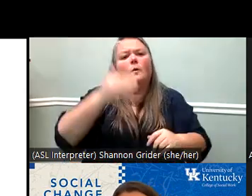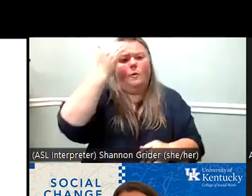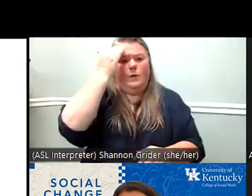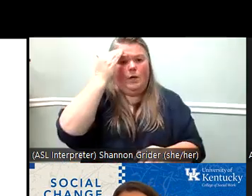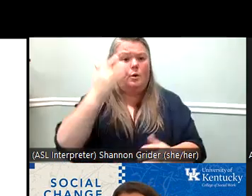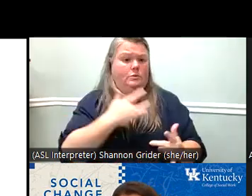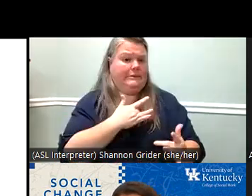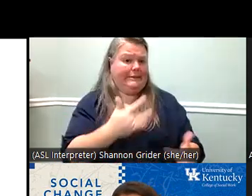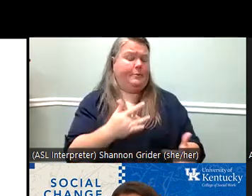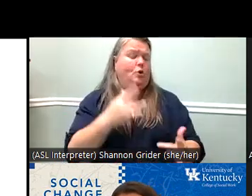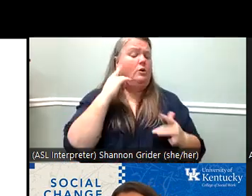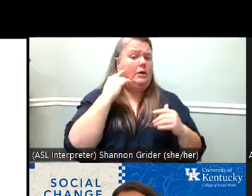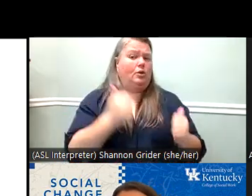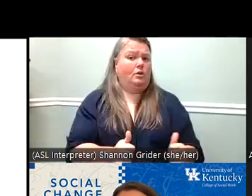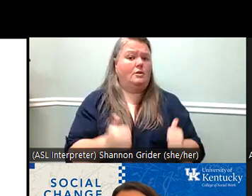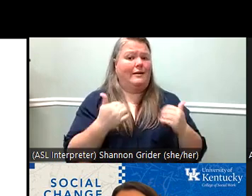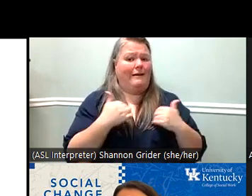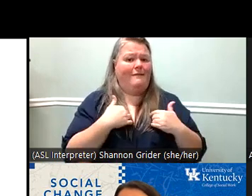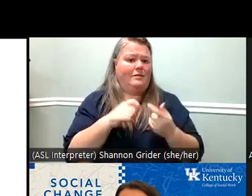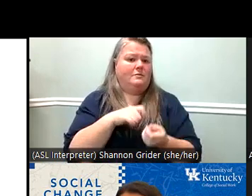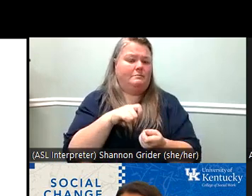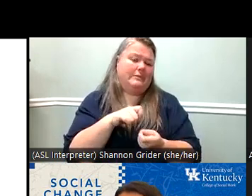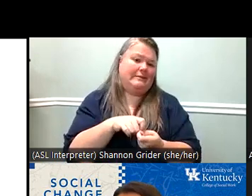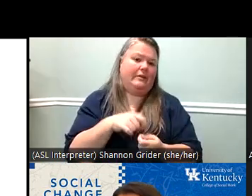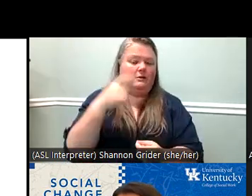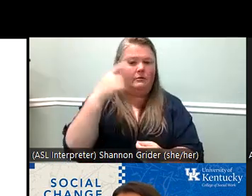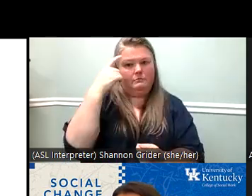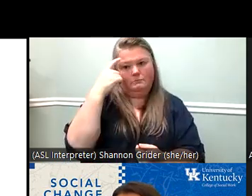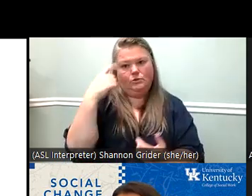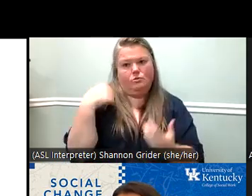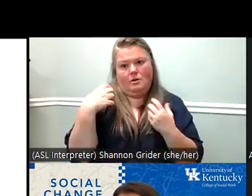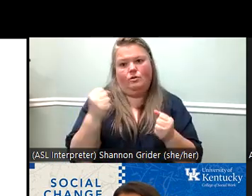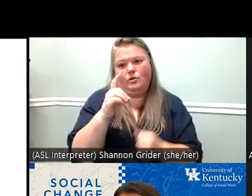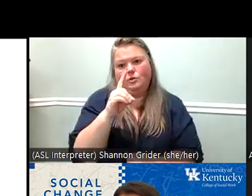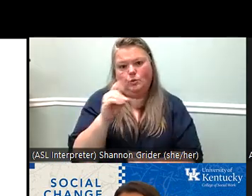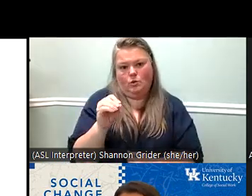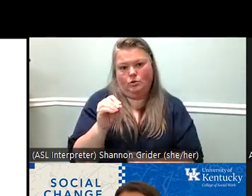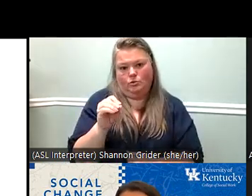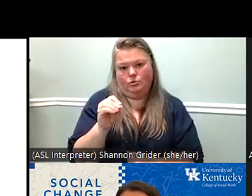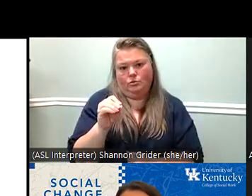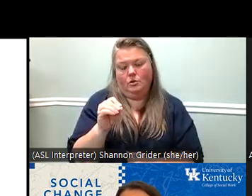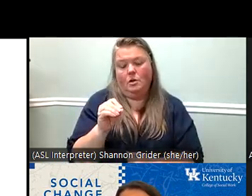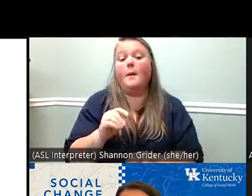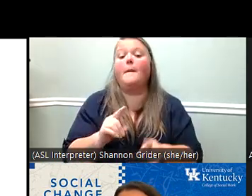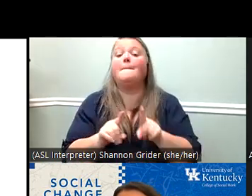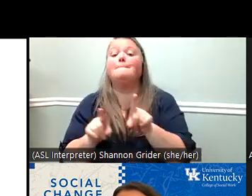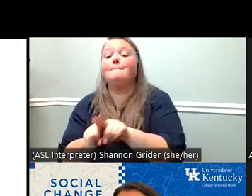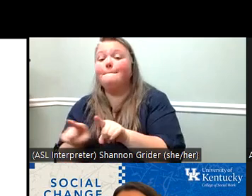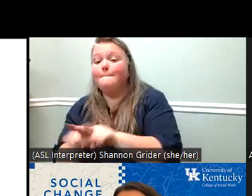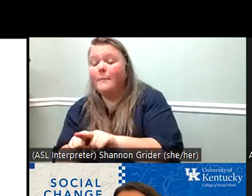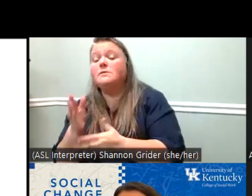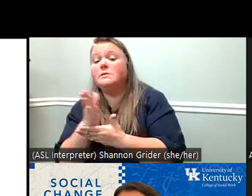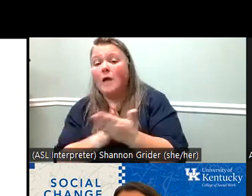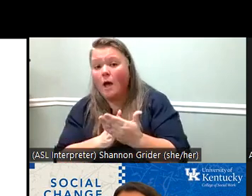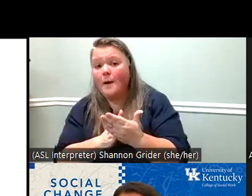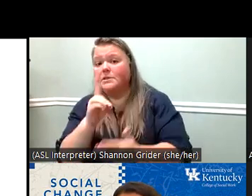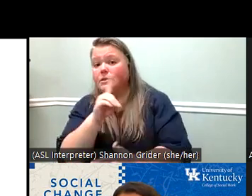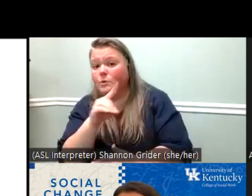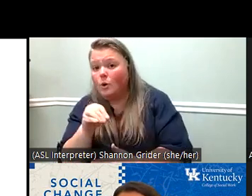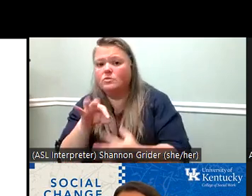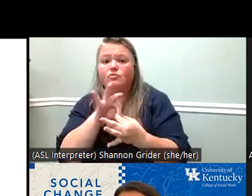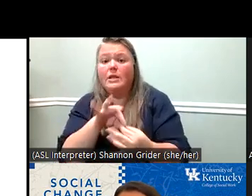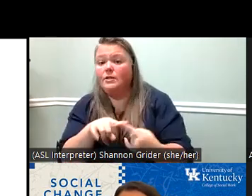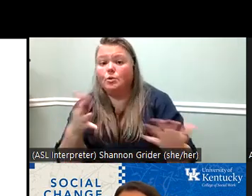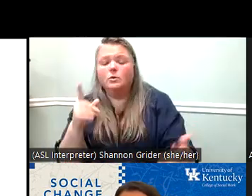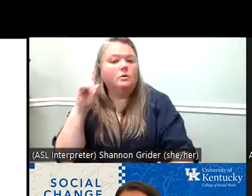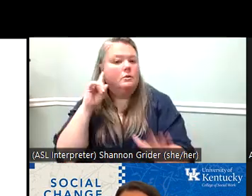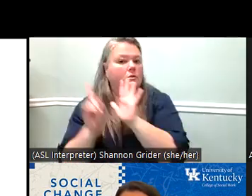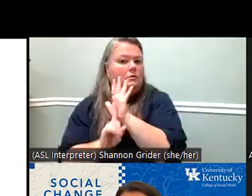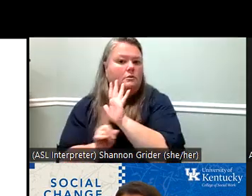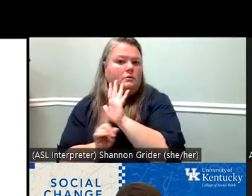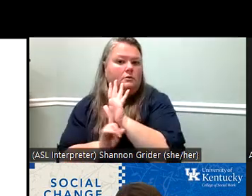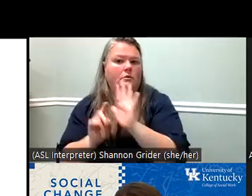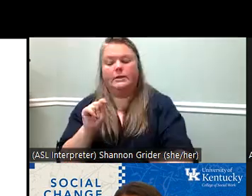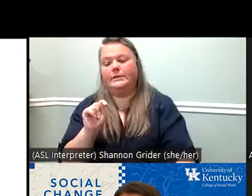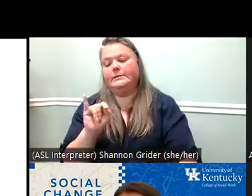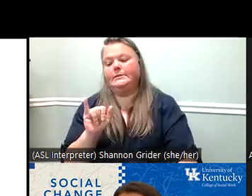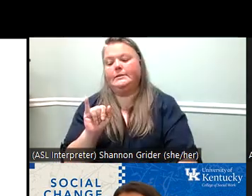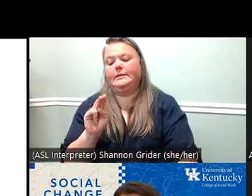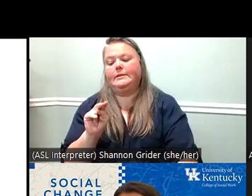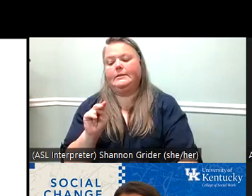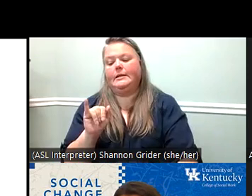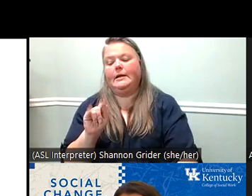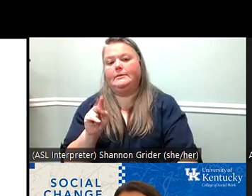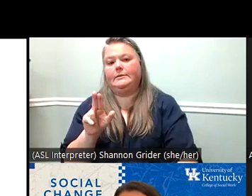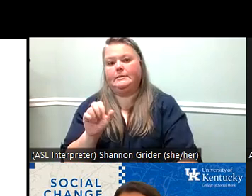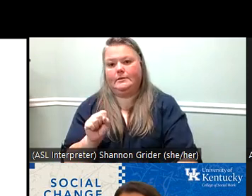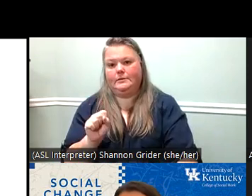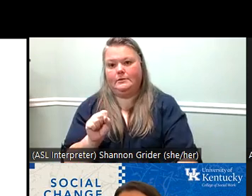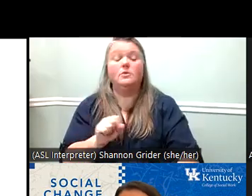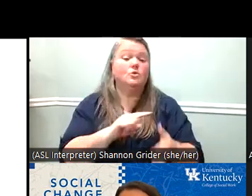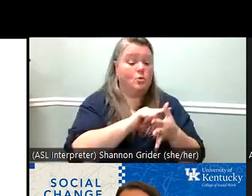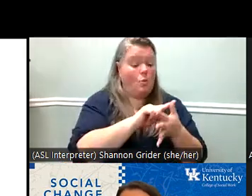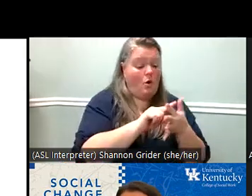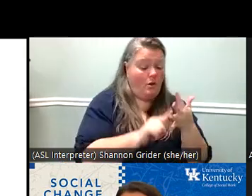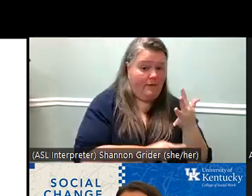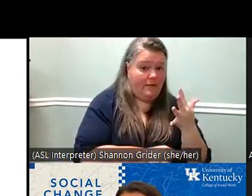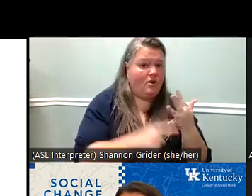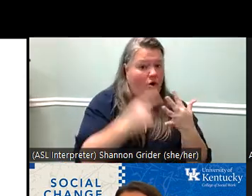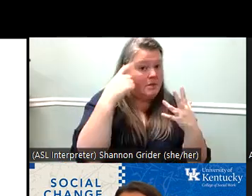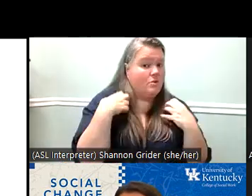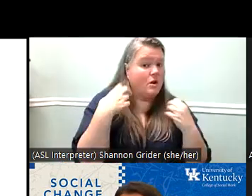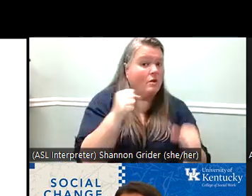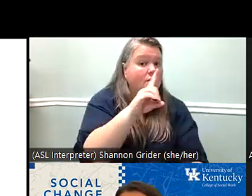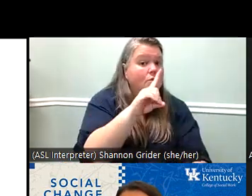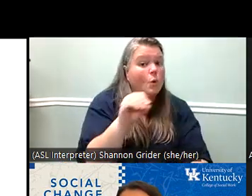THE MORE LIKELY A PERSON IS TO NEED MENTAL HEALTH TREATMENT OR MENTAL HEALTH CARE. SO HERE'S AN EXAMPLE OF ONE OF THE SLIDES THAT WE USE. HERE'S ANOTHER EXAMPLE.